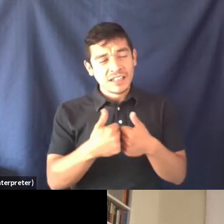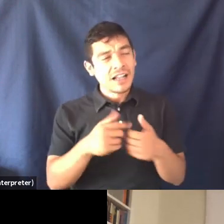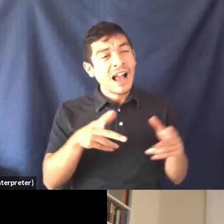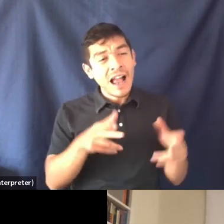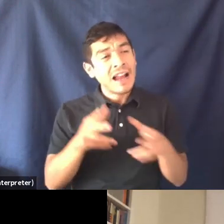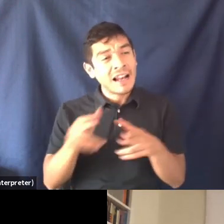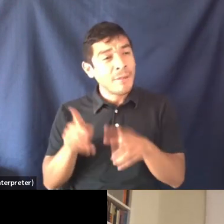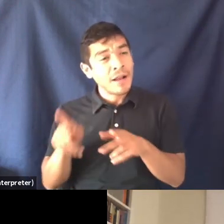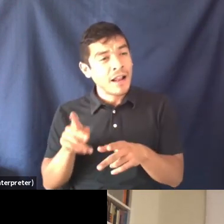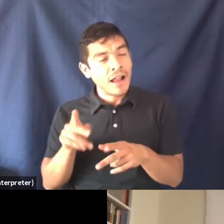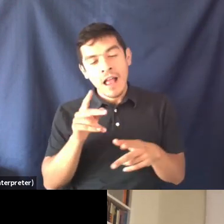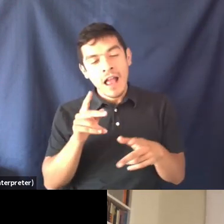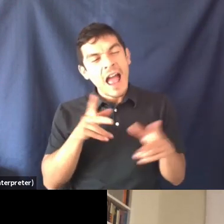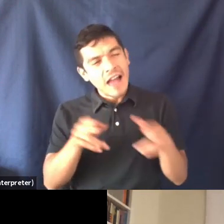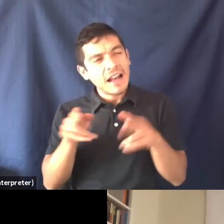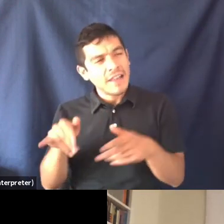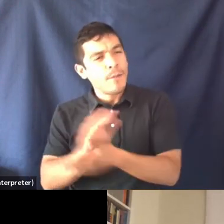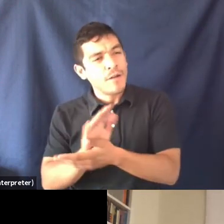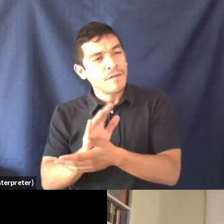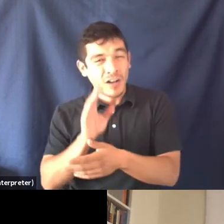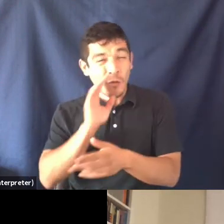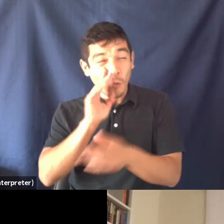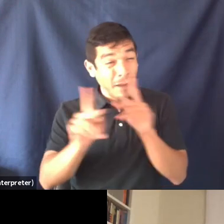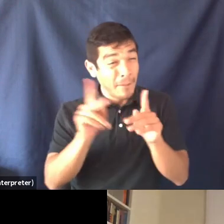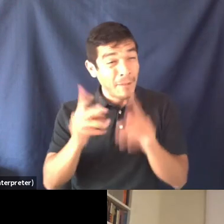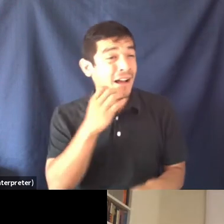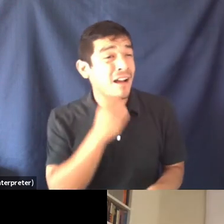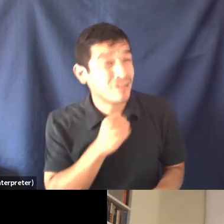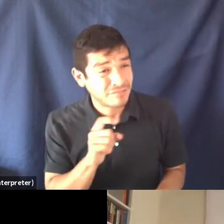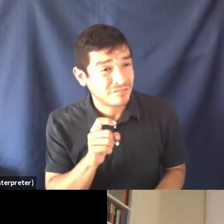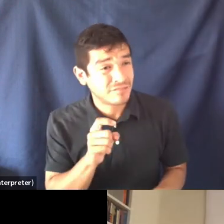It's not a conventional documentary structure. The subject matter is not conventional.